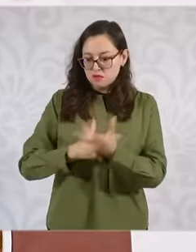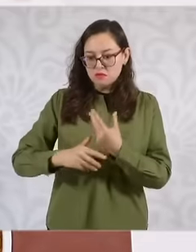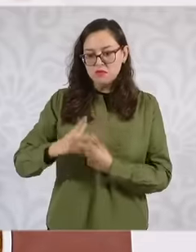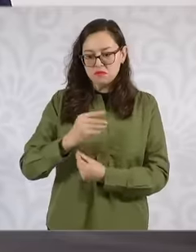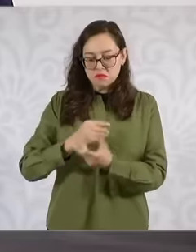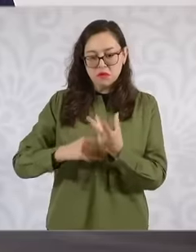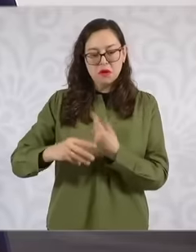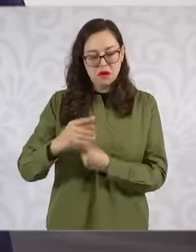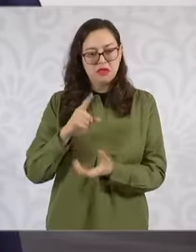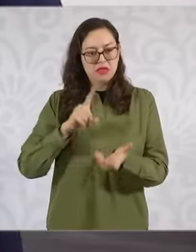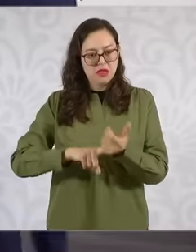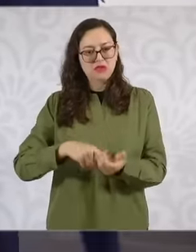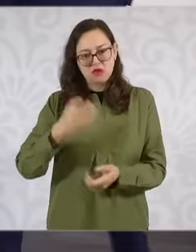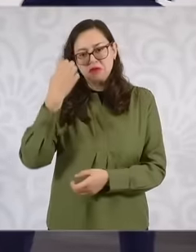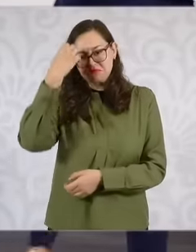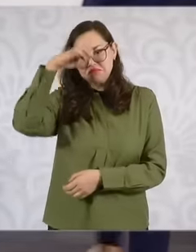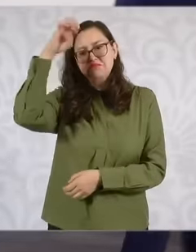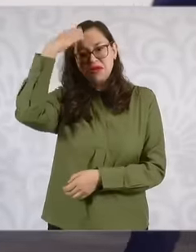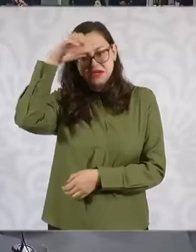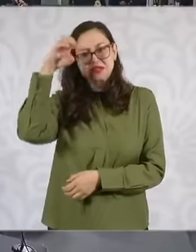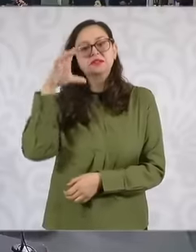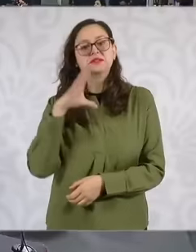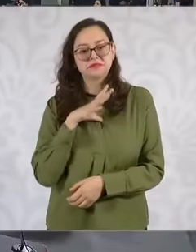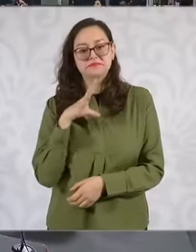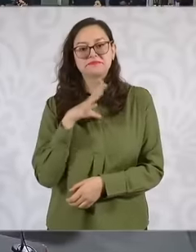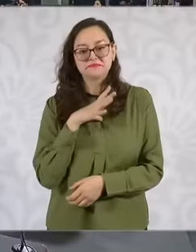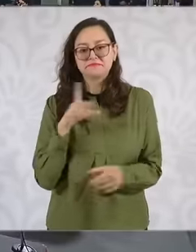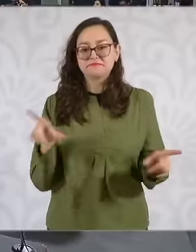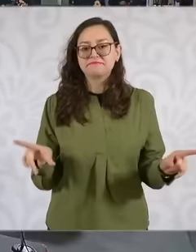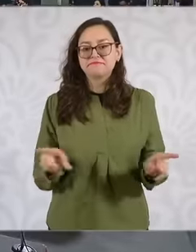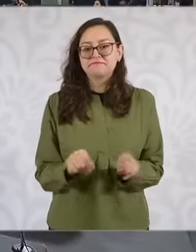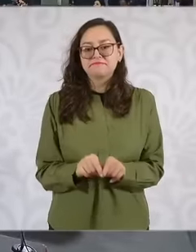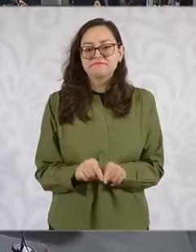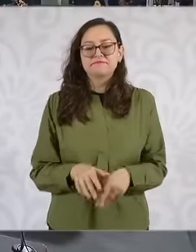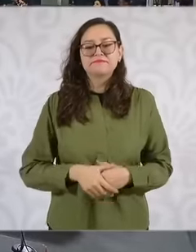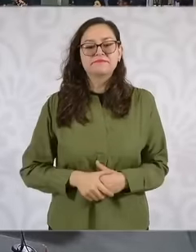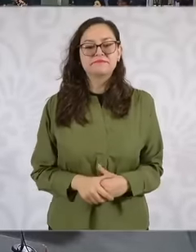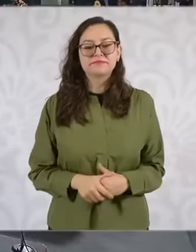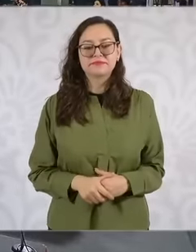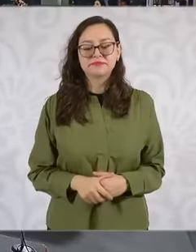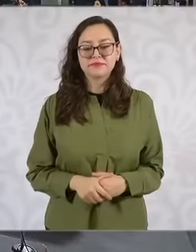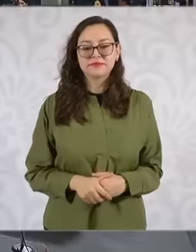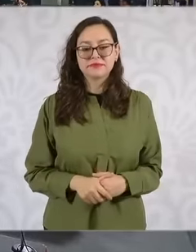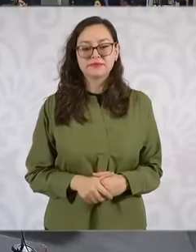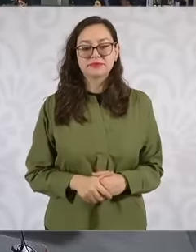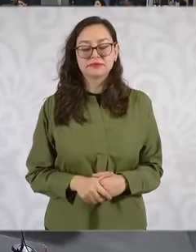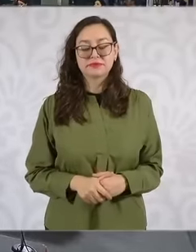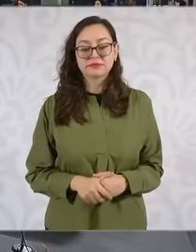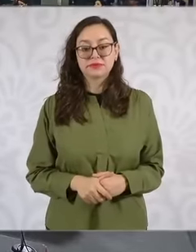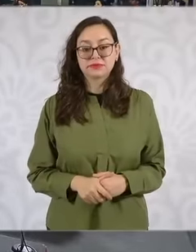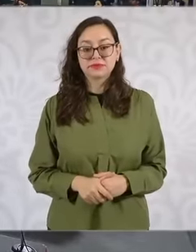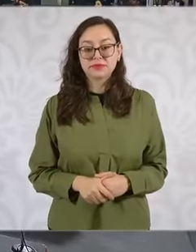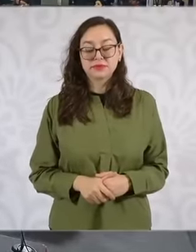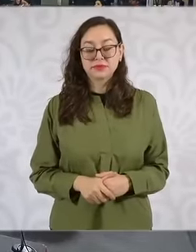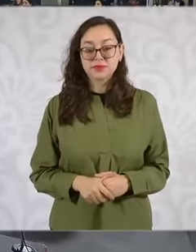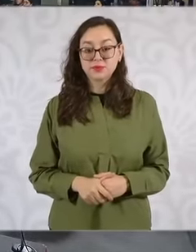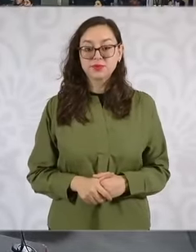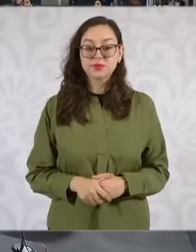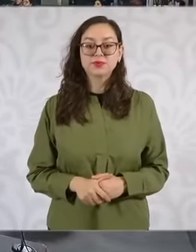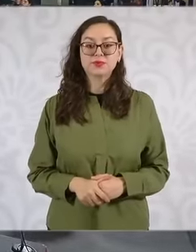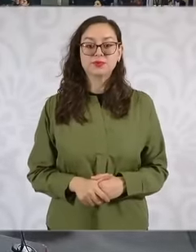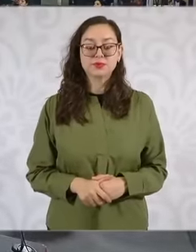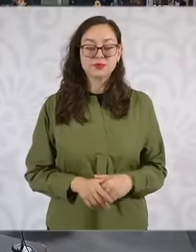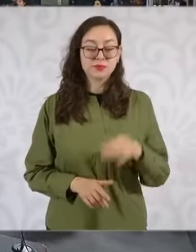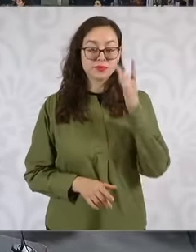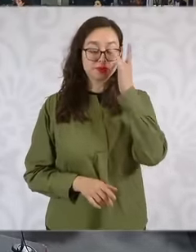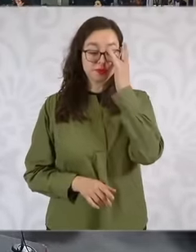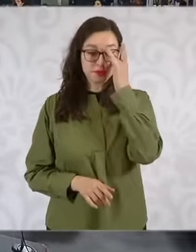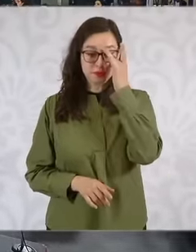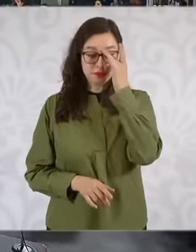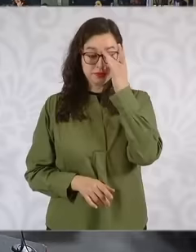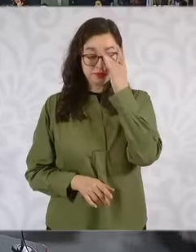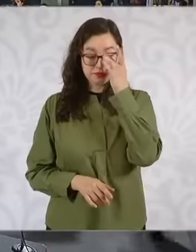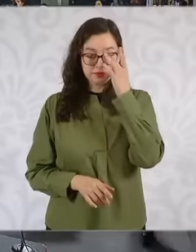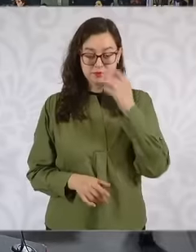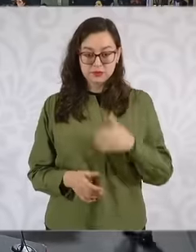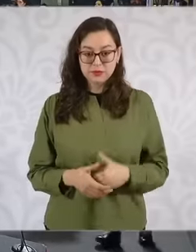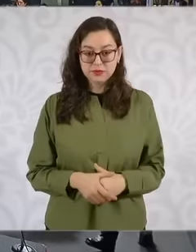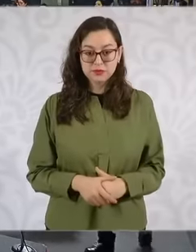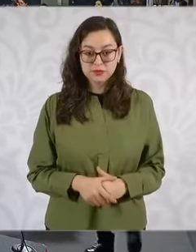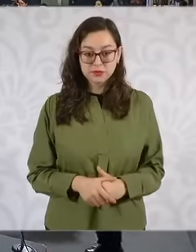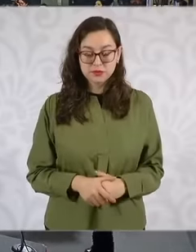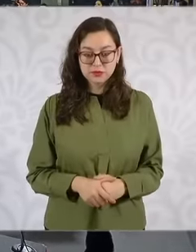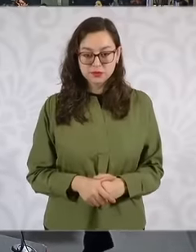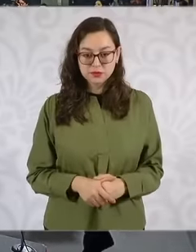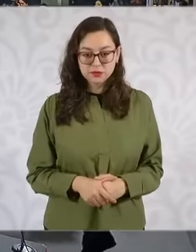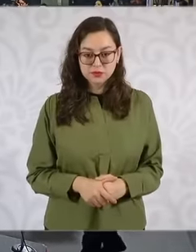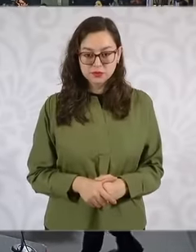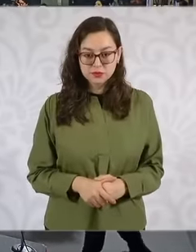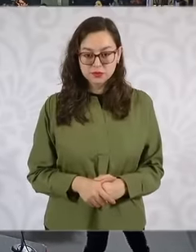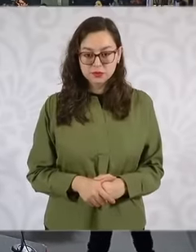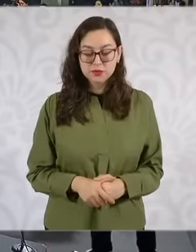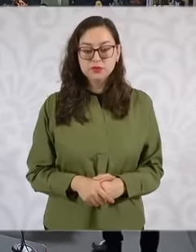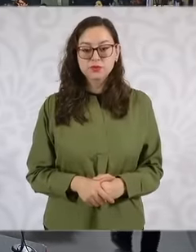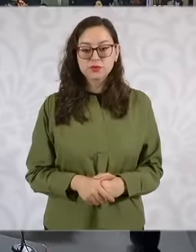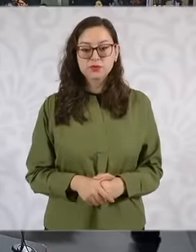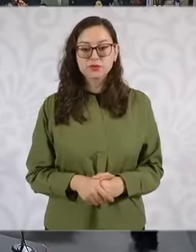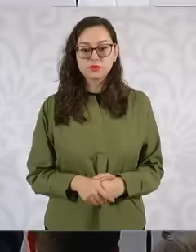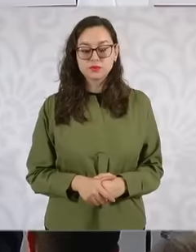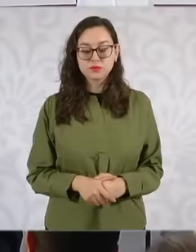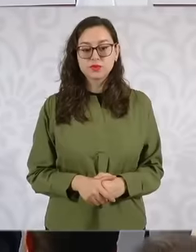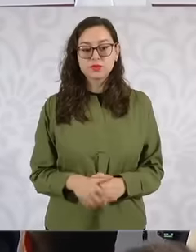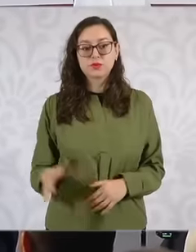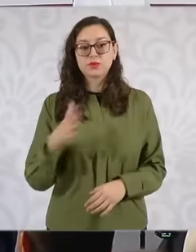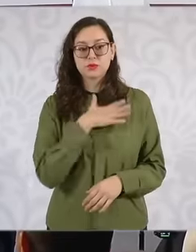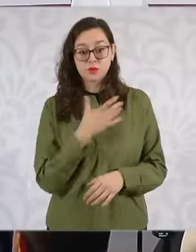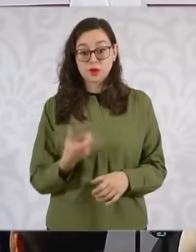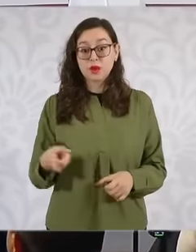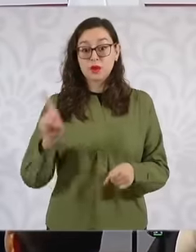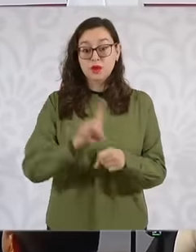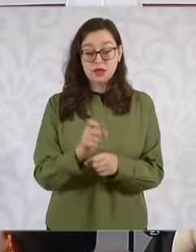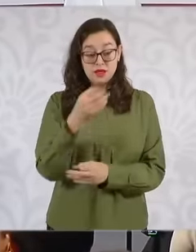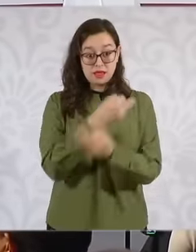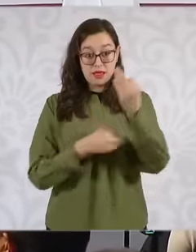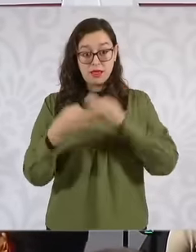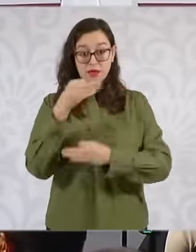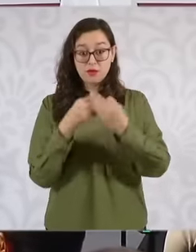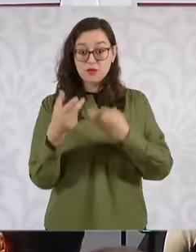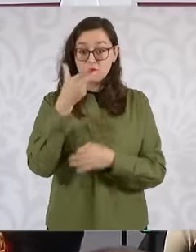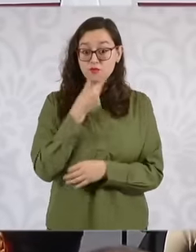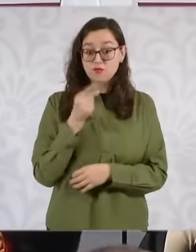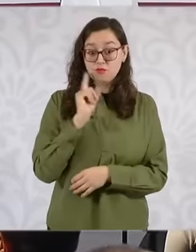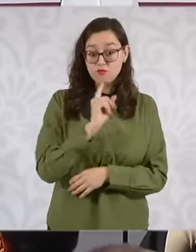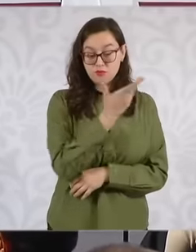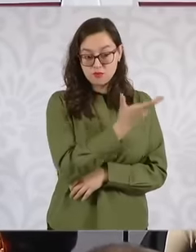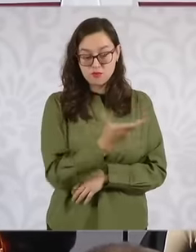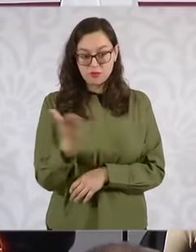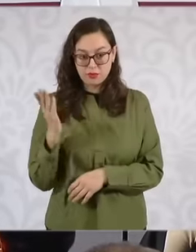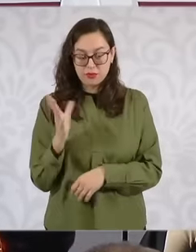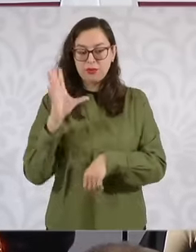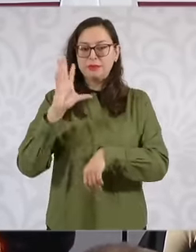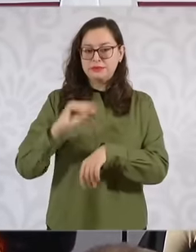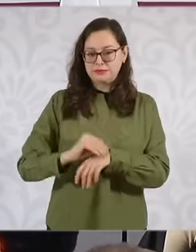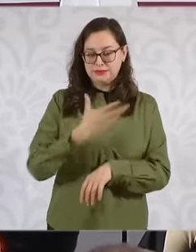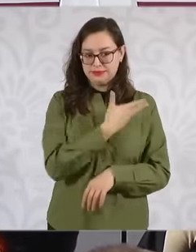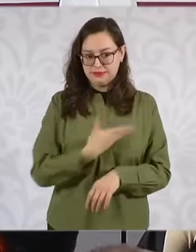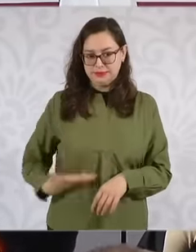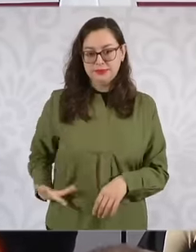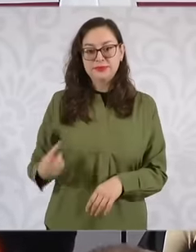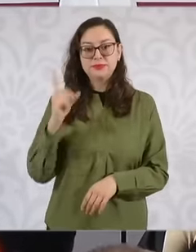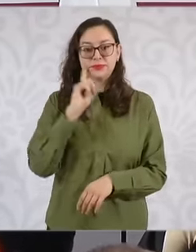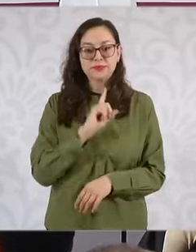President, good morning to all, permission, president, next one, please, well, in terms